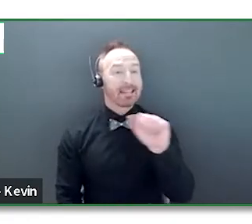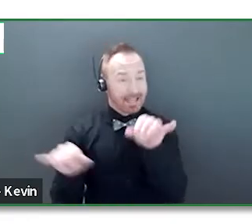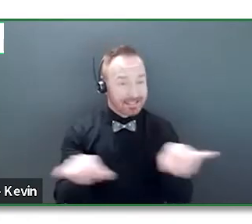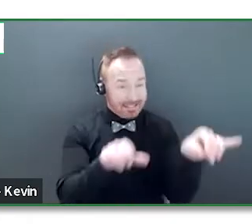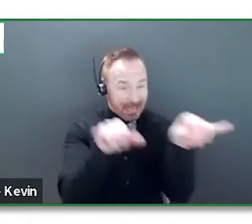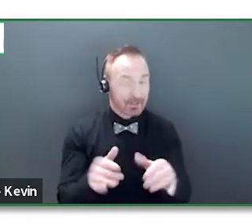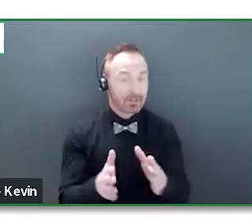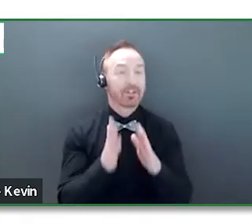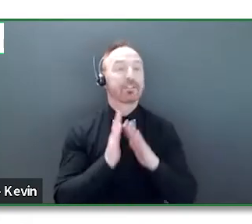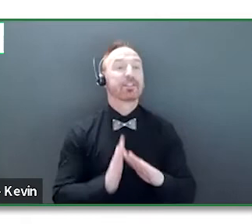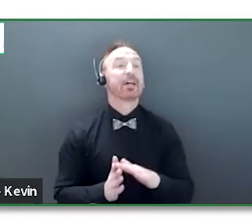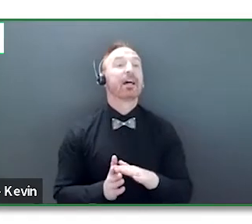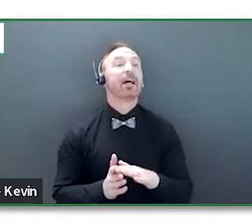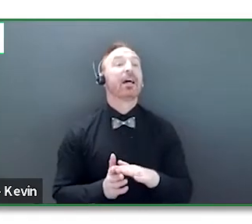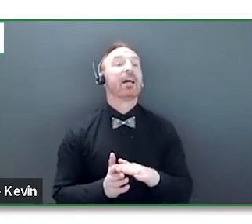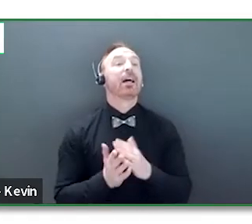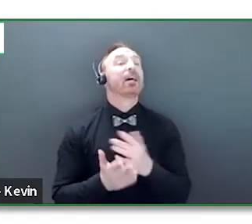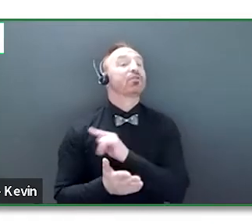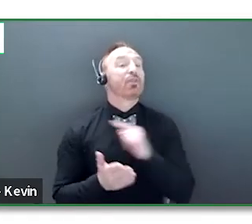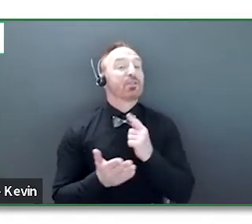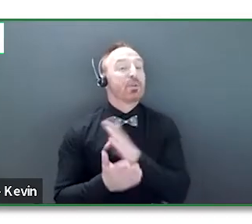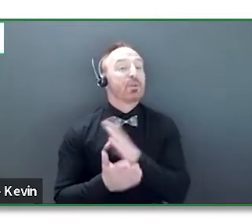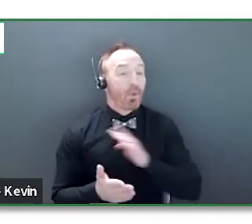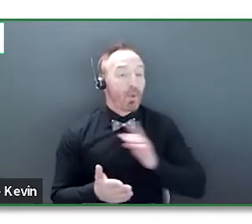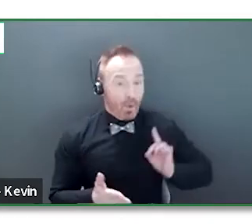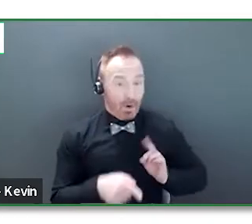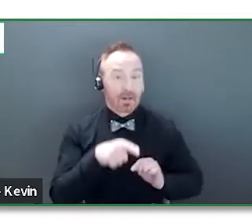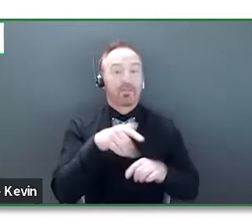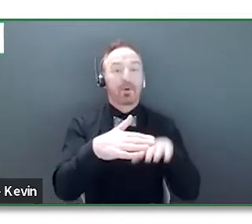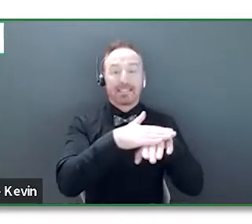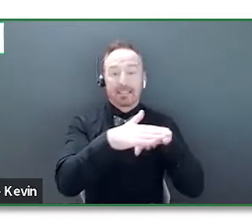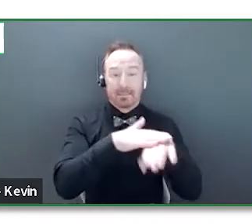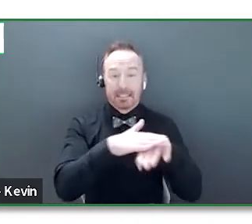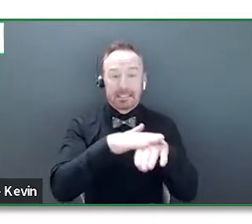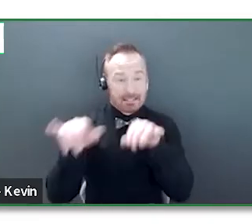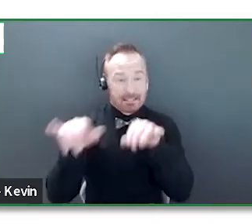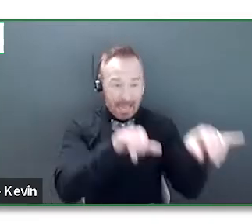Property. Parks is a variety of directives that we've created. The one